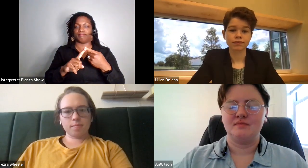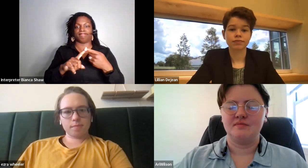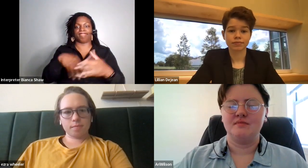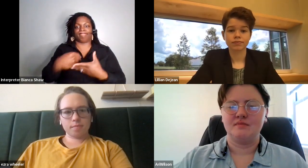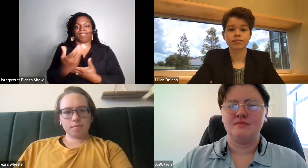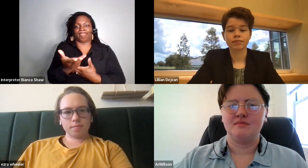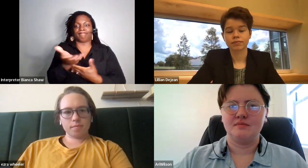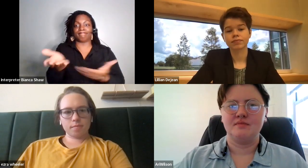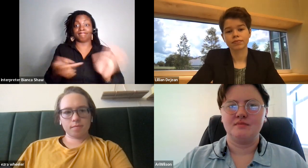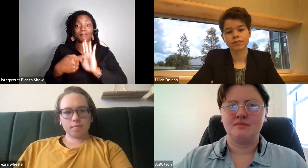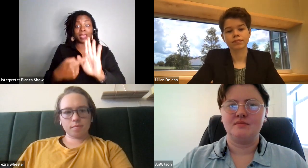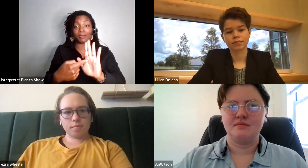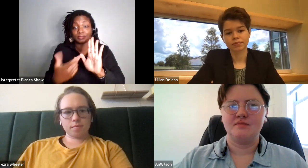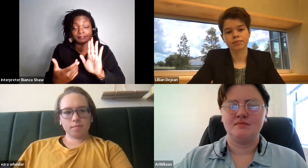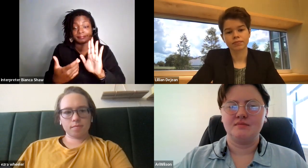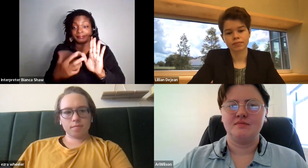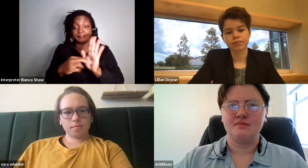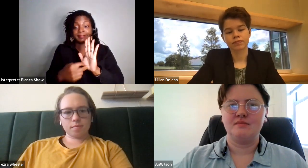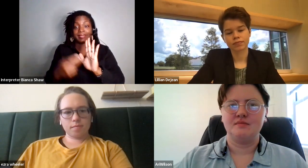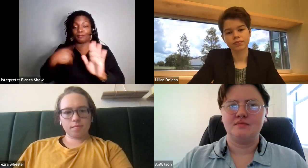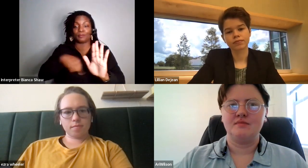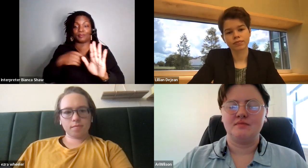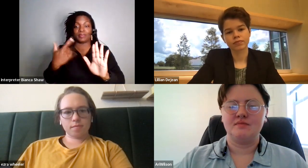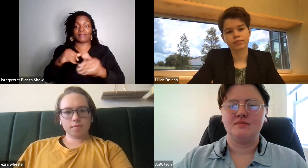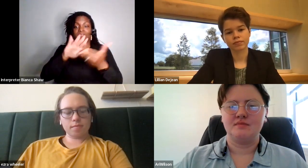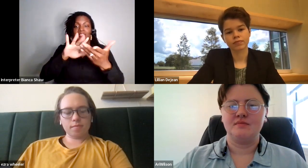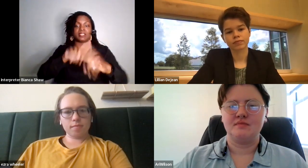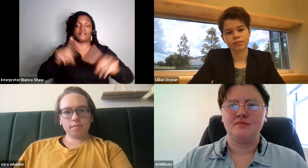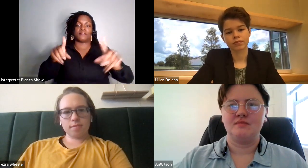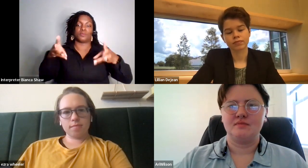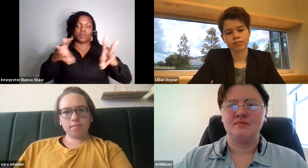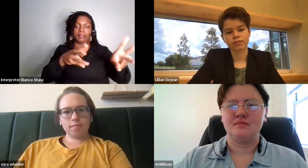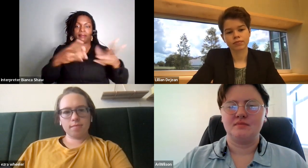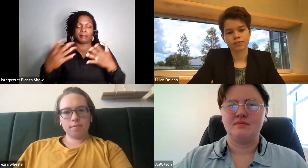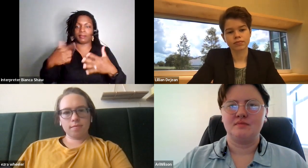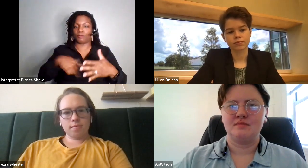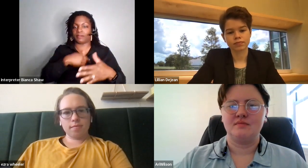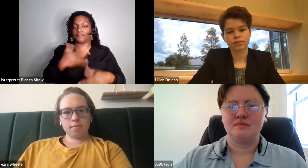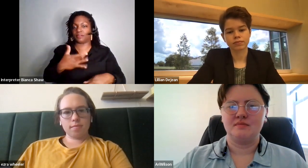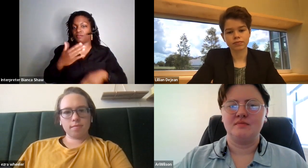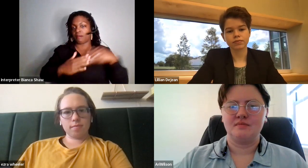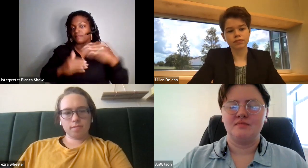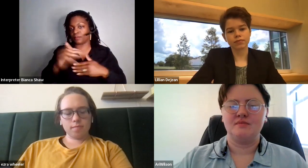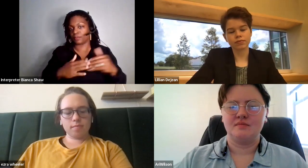You know we do look at it, Look at our in our own ways that our clients are comfortable with, and we're Still, we're comfortable with it, you know.